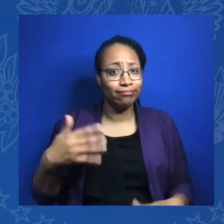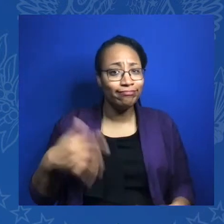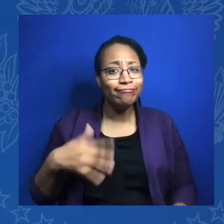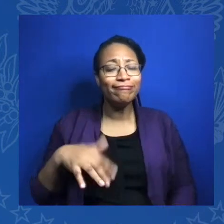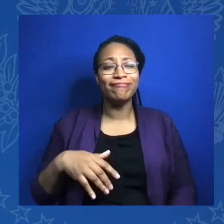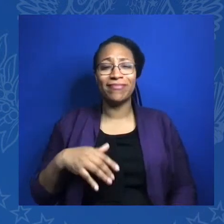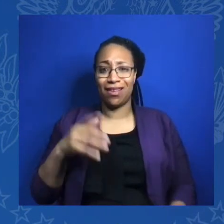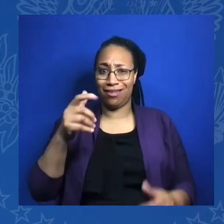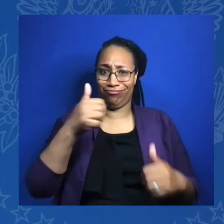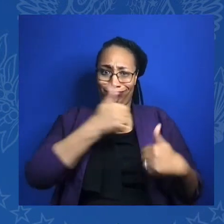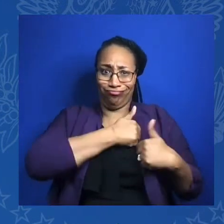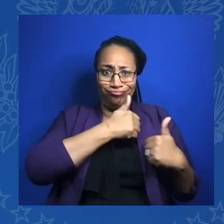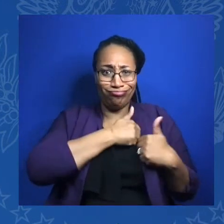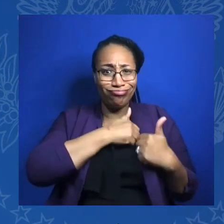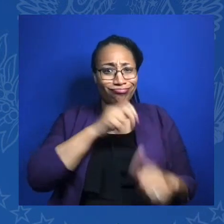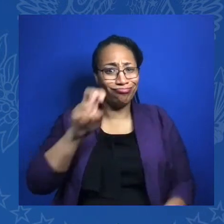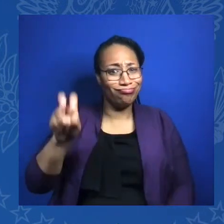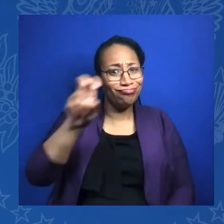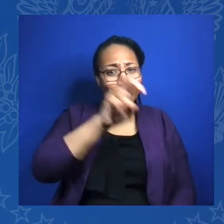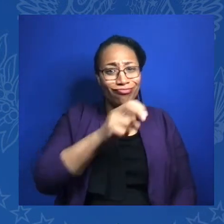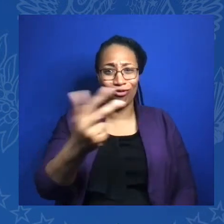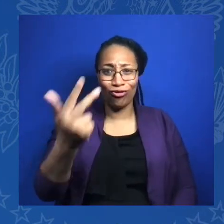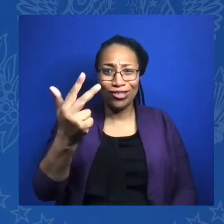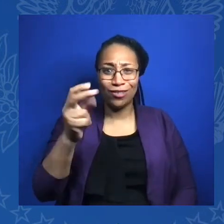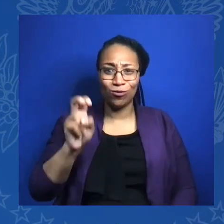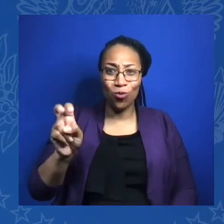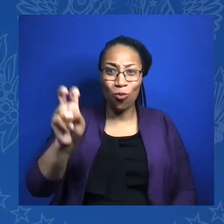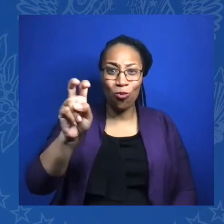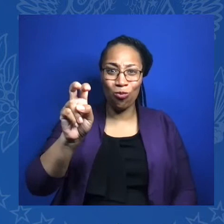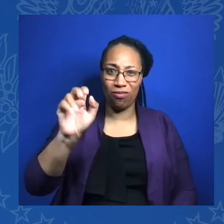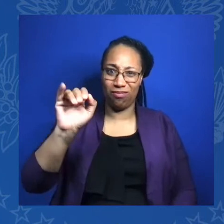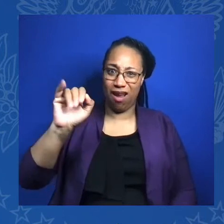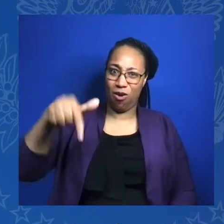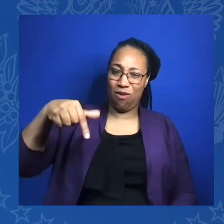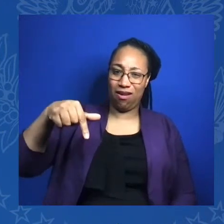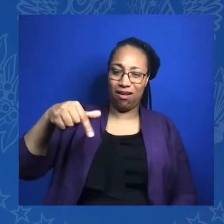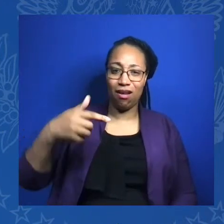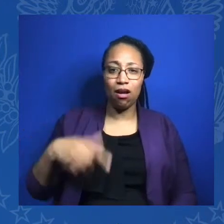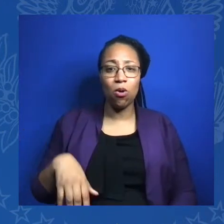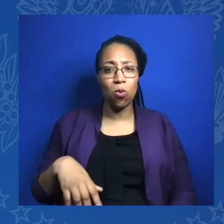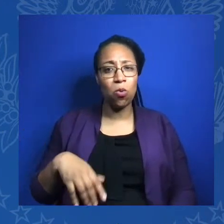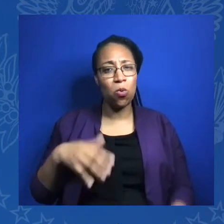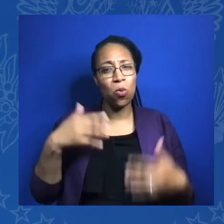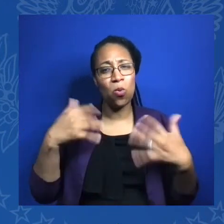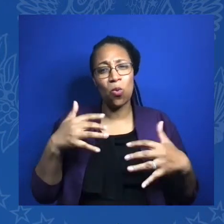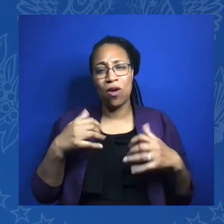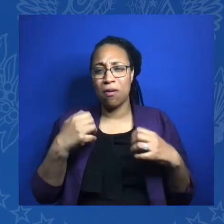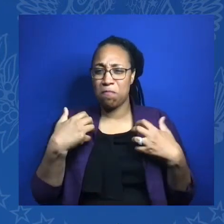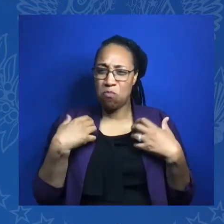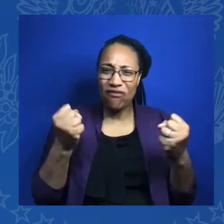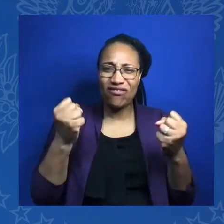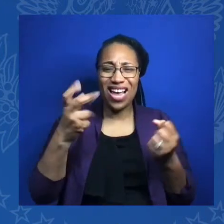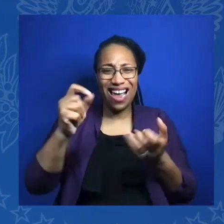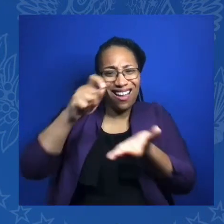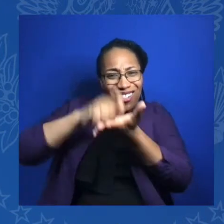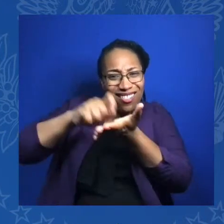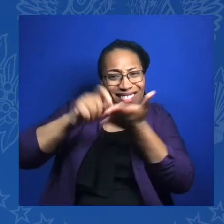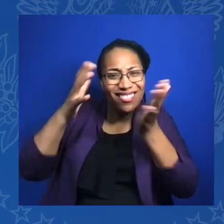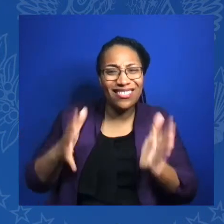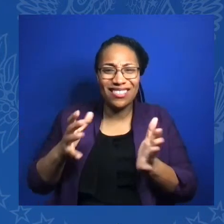he's been detained in Syria for nearly 11 years. It's simply wrong. It's outrageous.